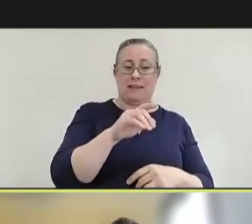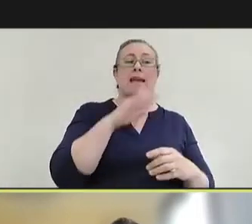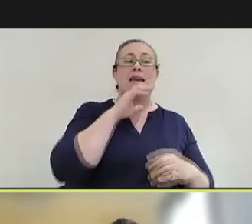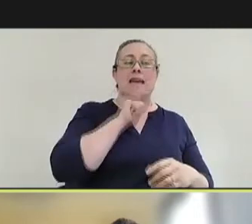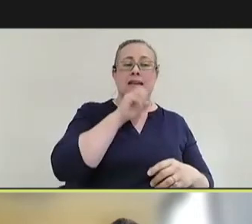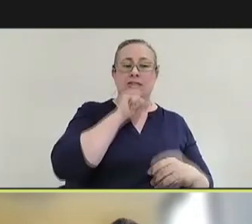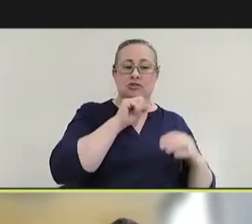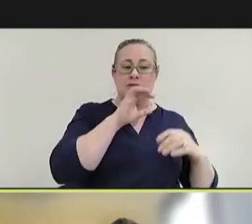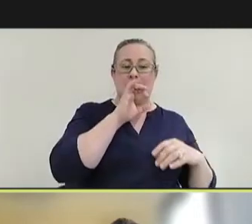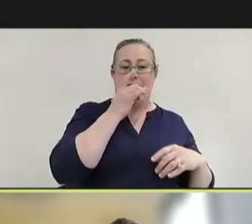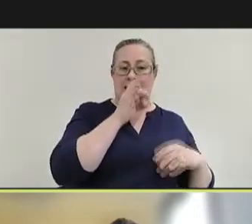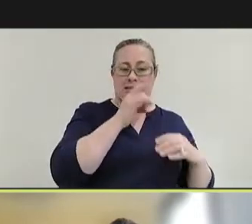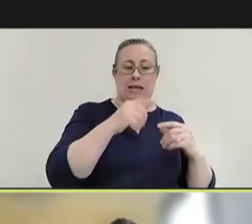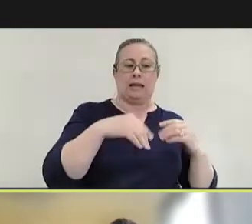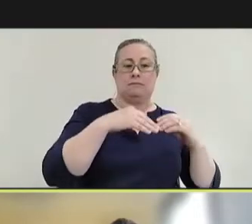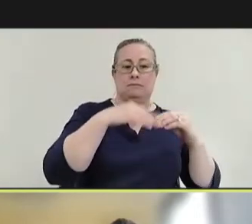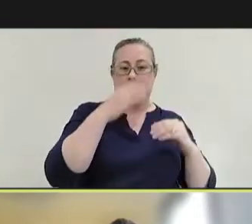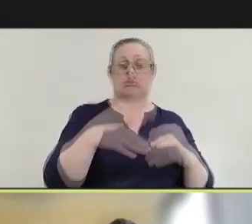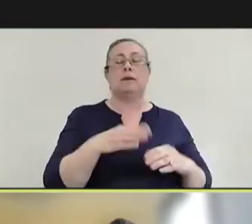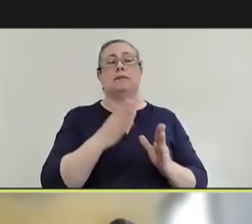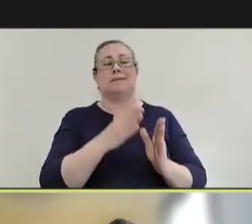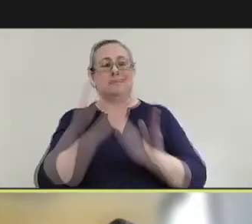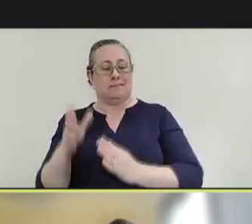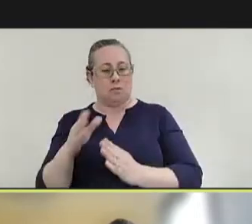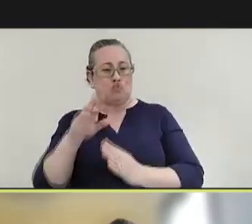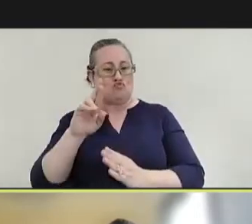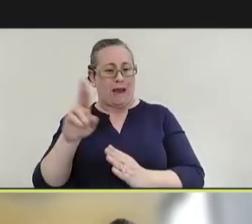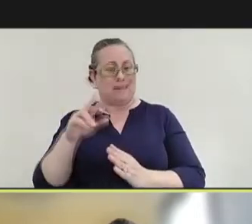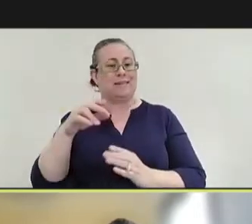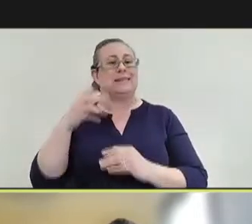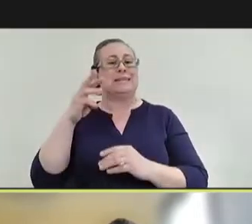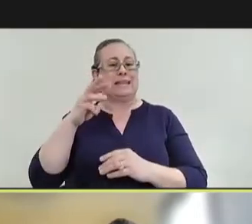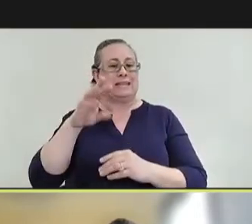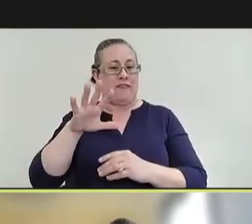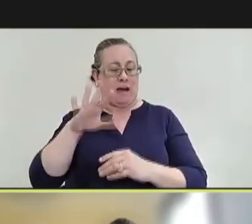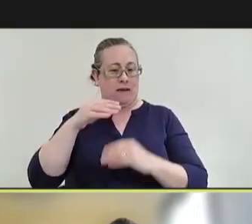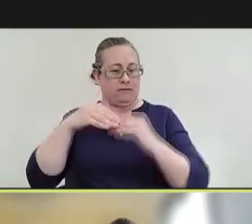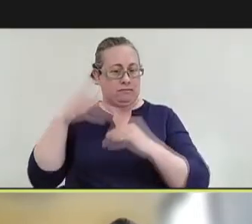the right is 65 plus. And what you see is the vaccination rates compared to,